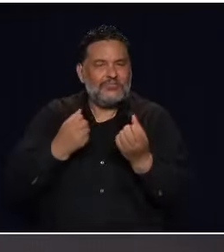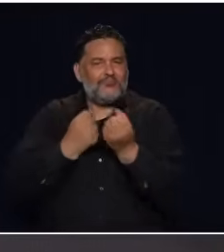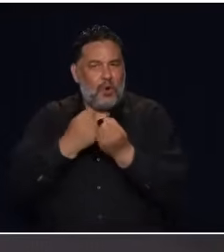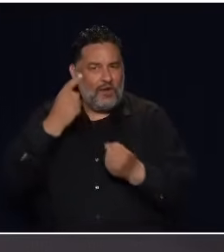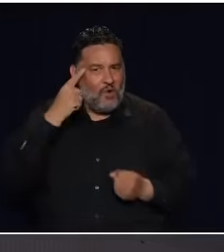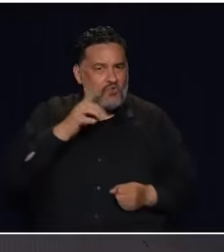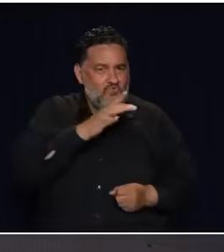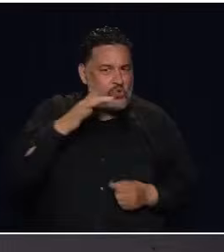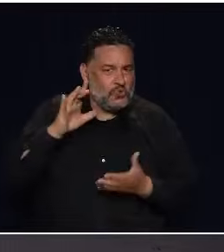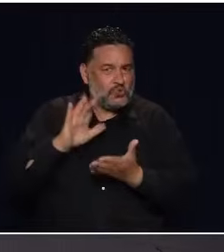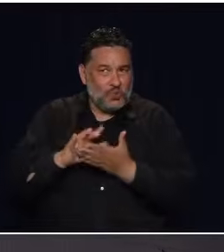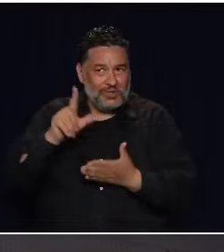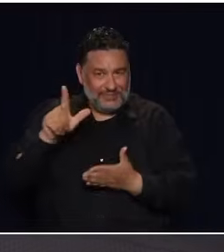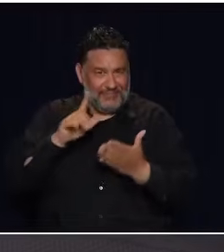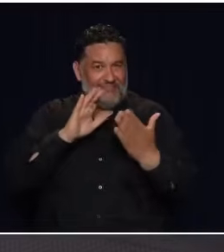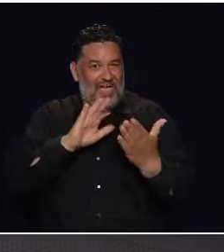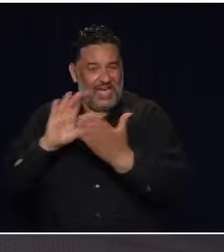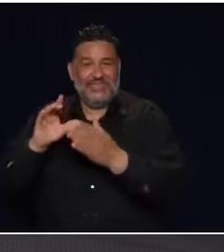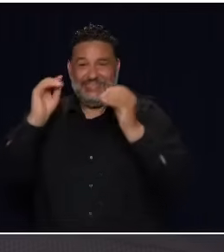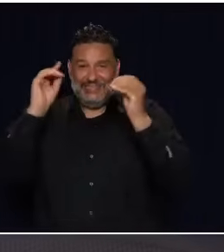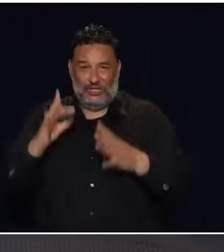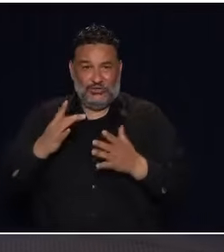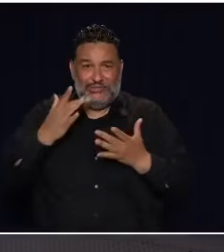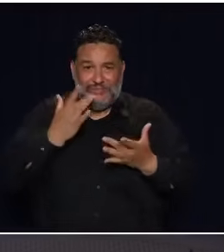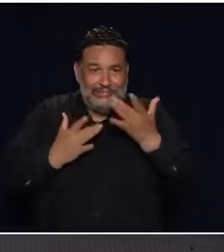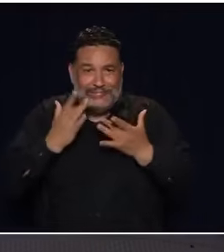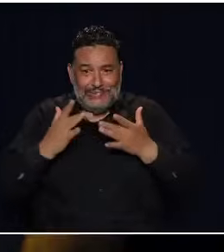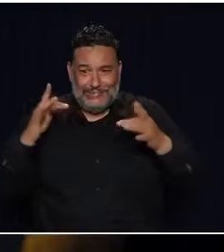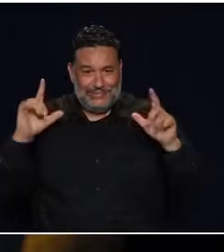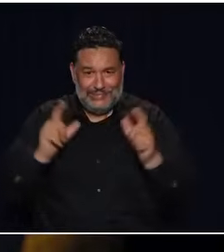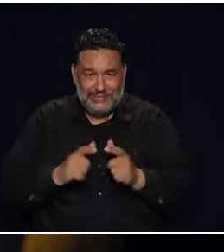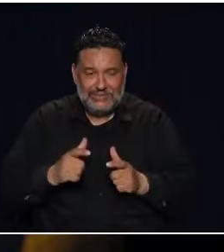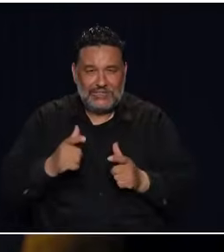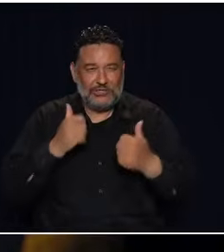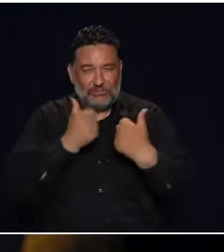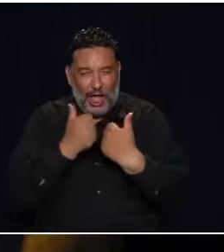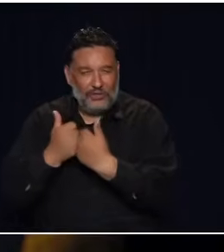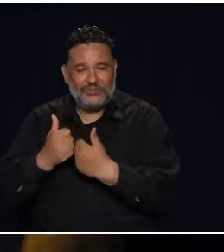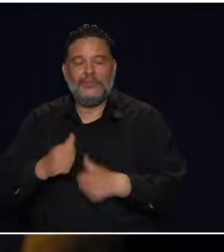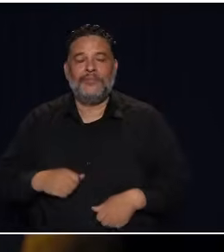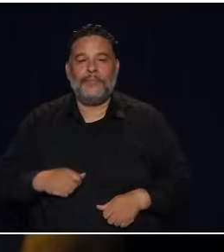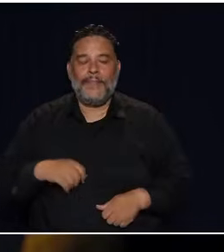DR. RUIZ, WHAT ABOUT YOUR PLANS TO PROVIDE SUPPORT FOR THOSE